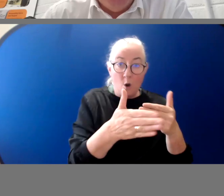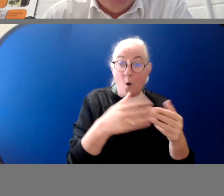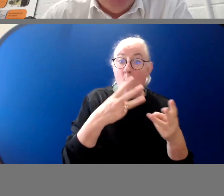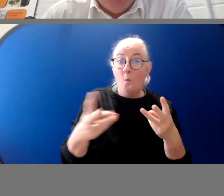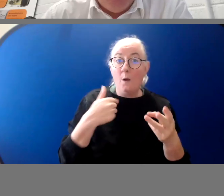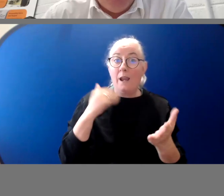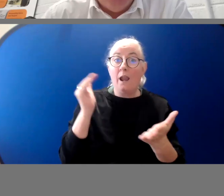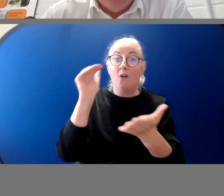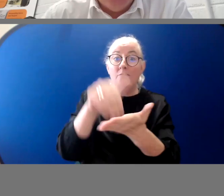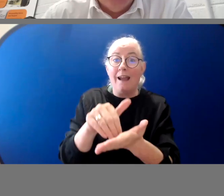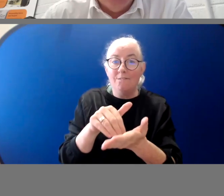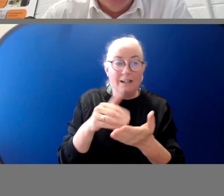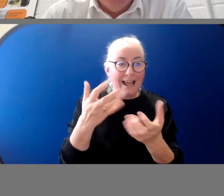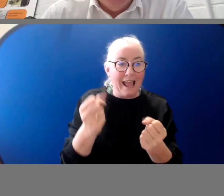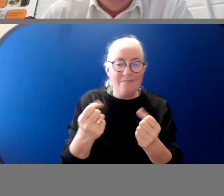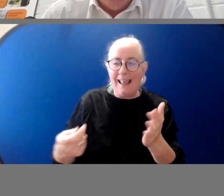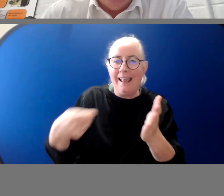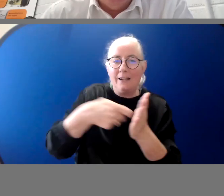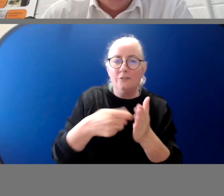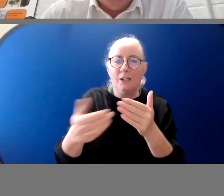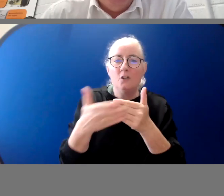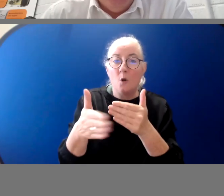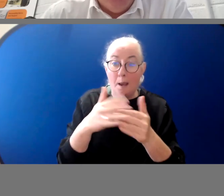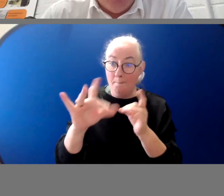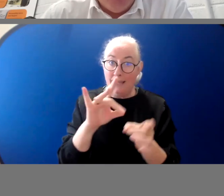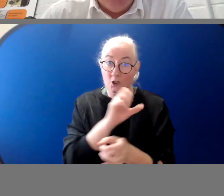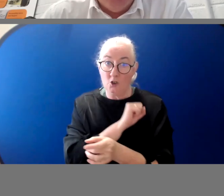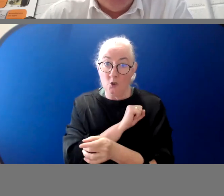when we have a complimentary accessible door is making sure that the inter-compositions are